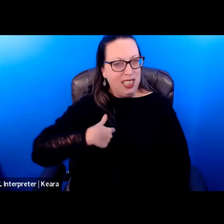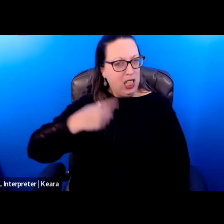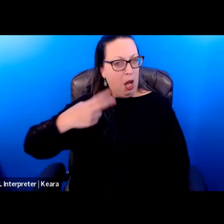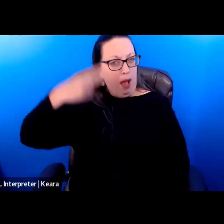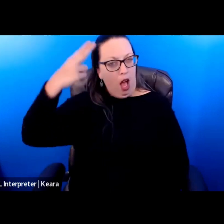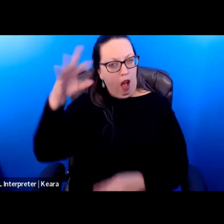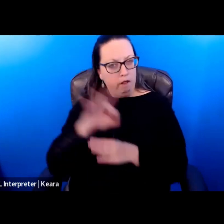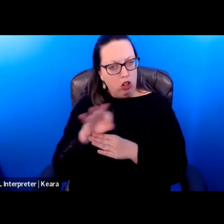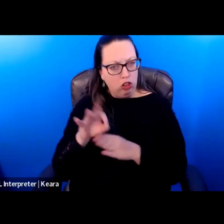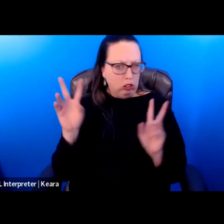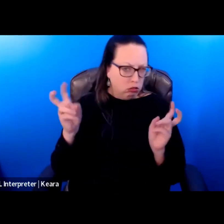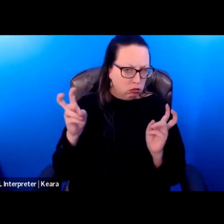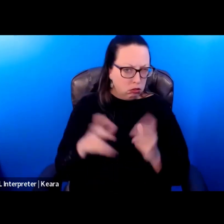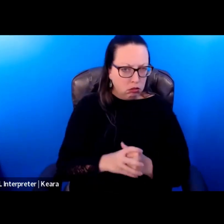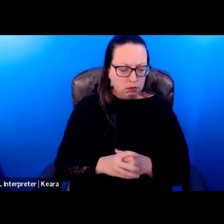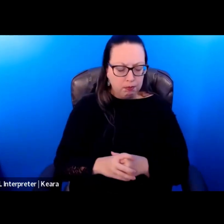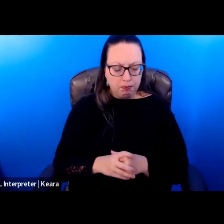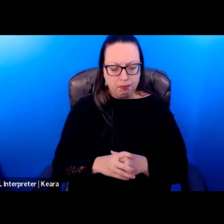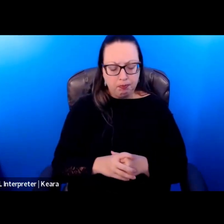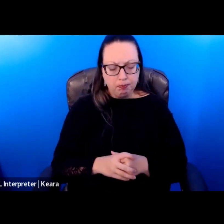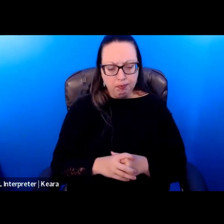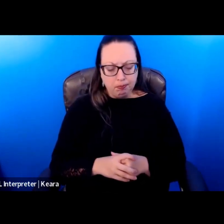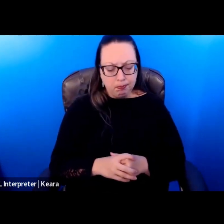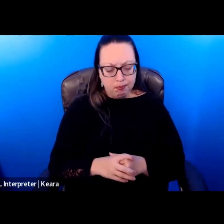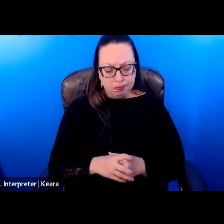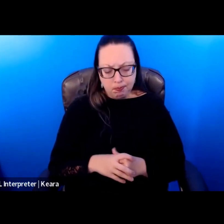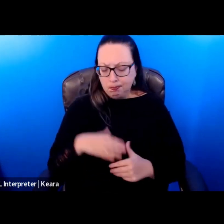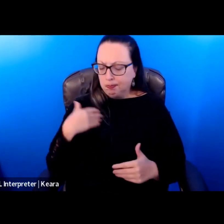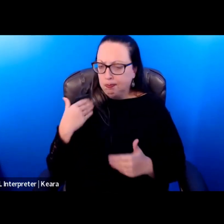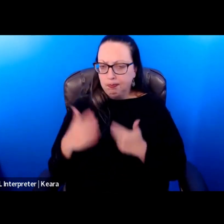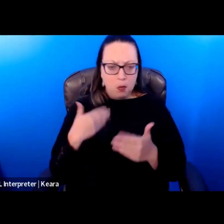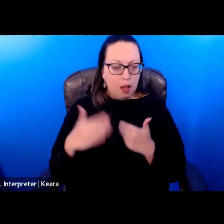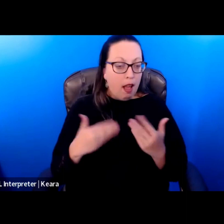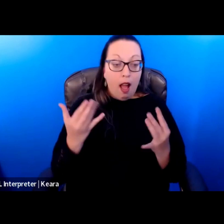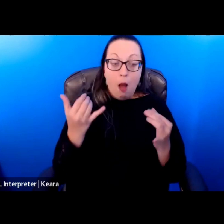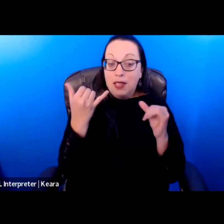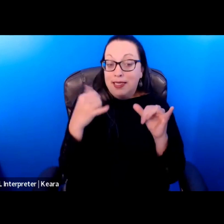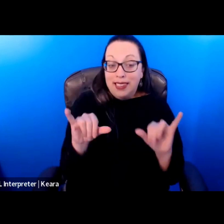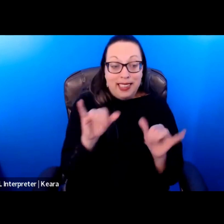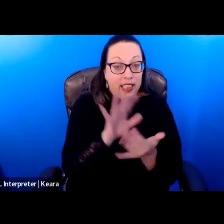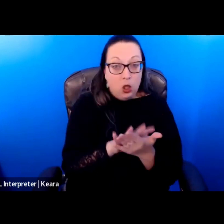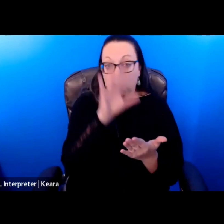process of you know, understanding I'm still learning I learned a lot today from the